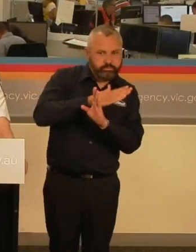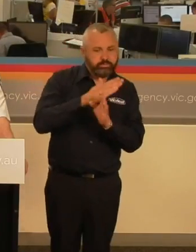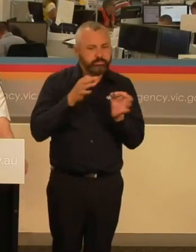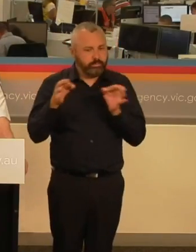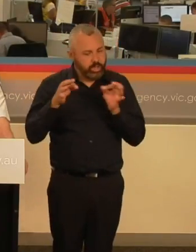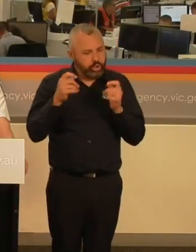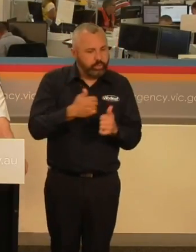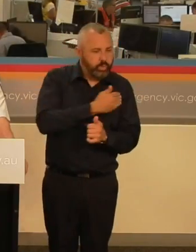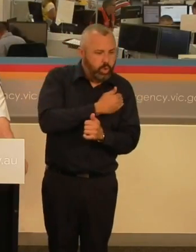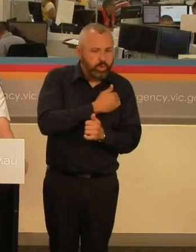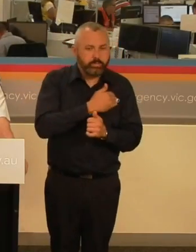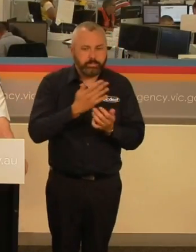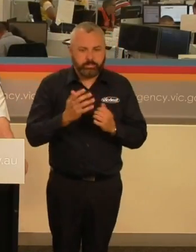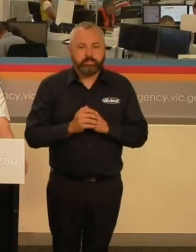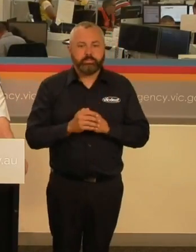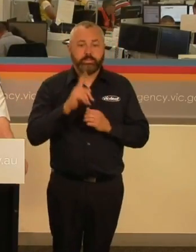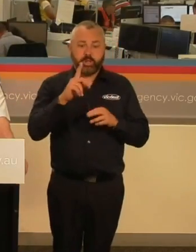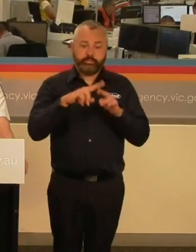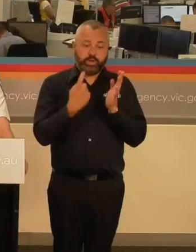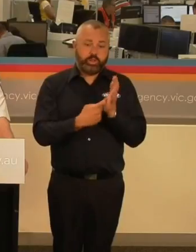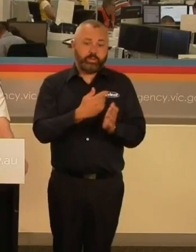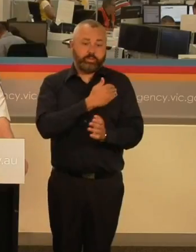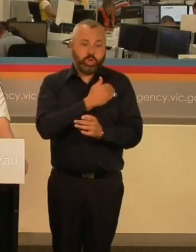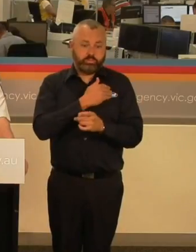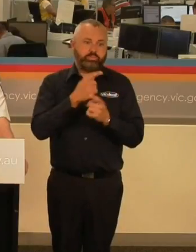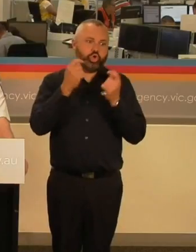very hot across the state so it's not starting from a cool base when you've